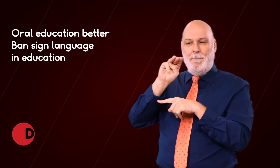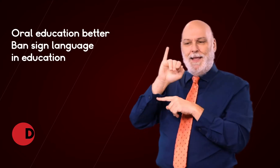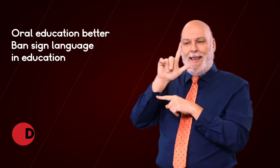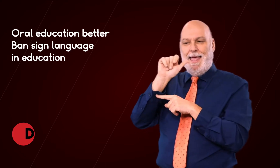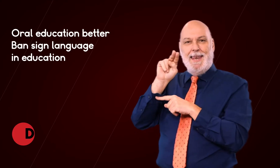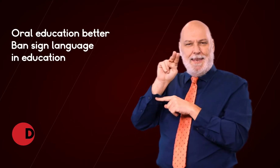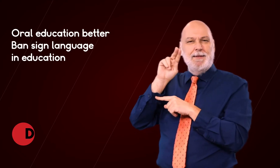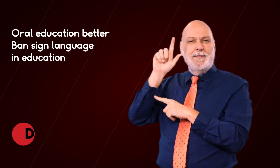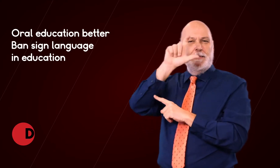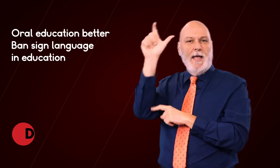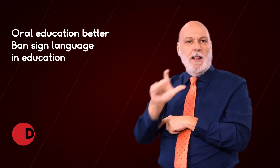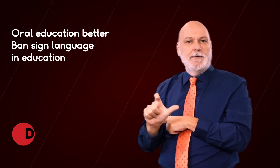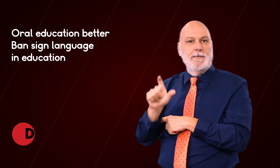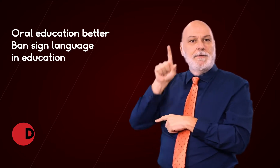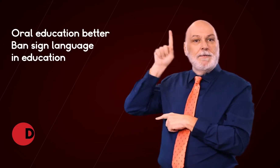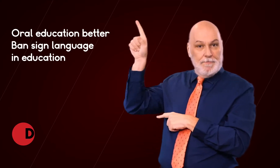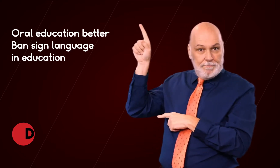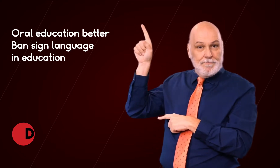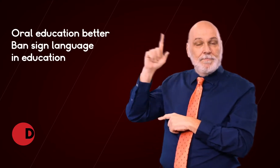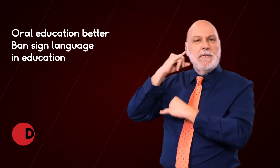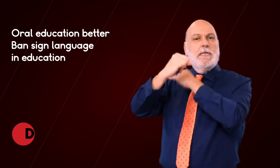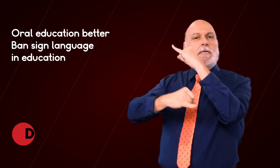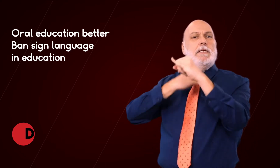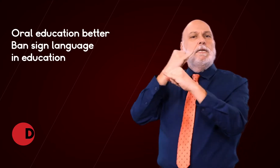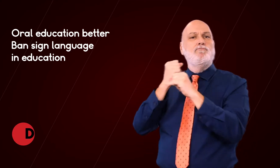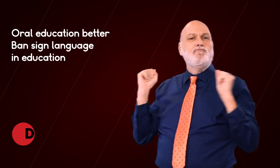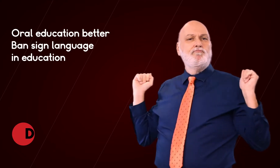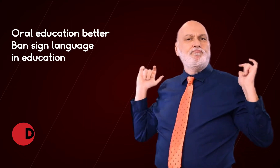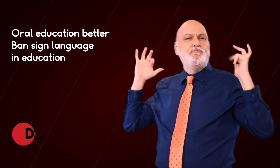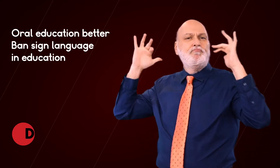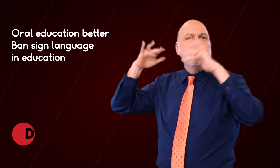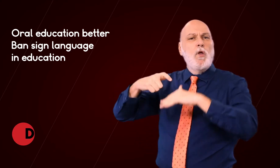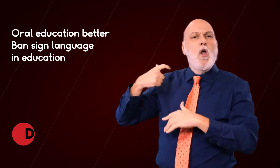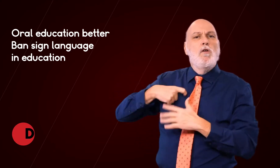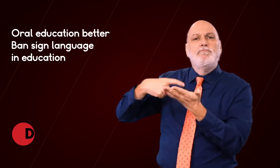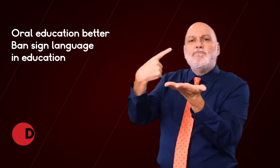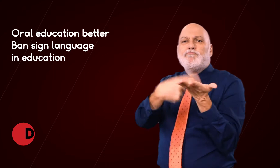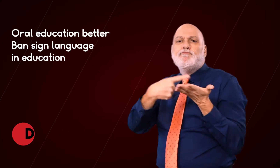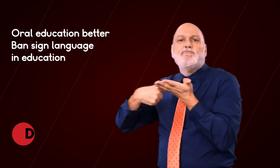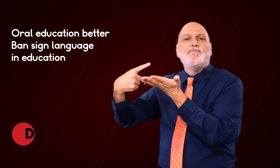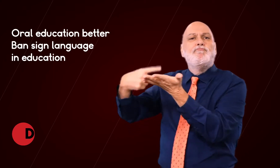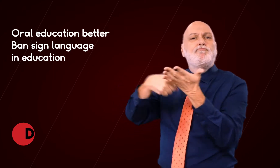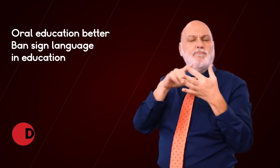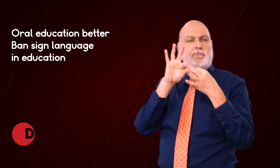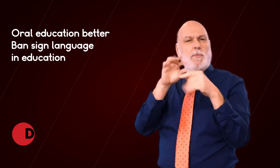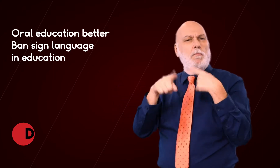During this international conference of deaf educators